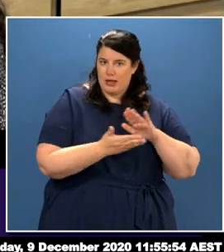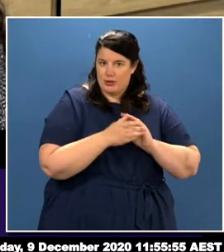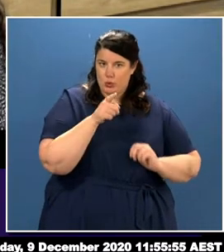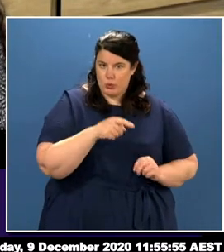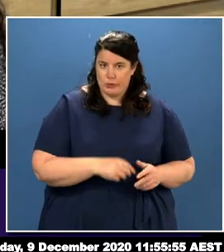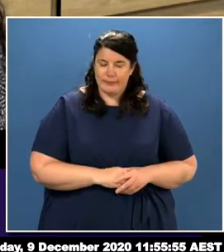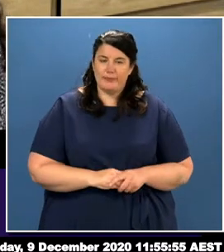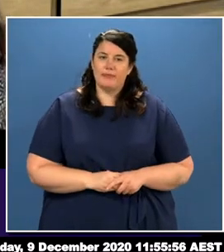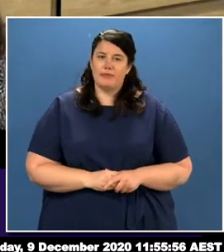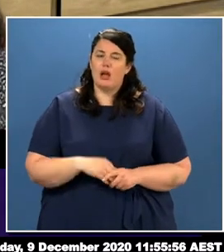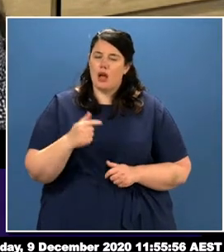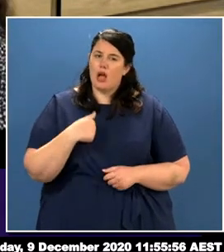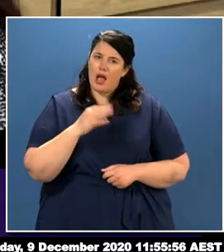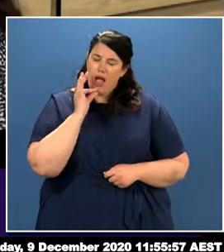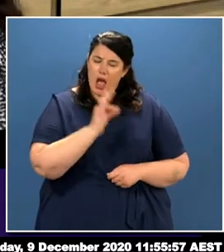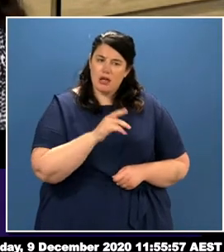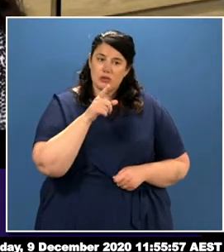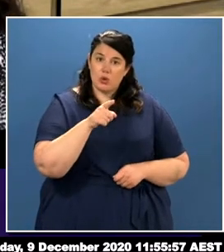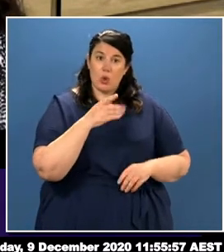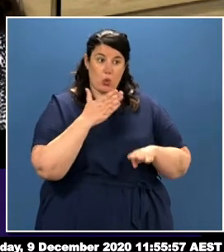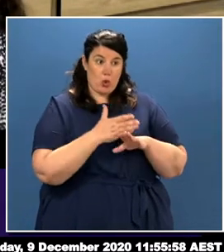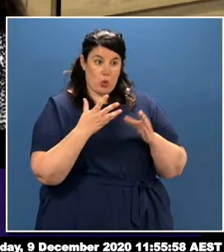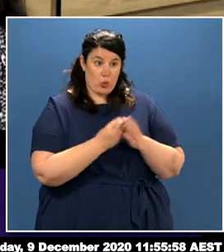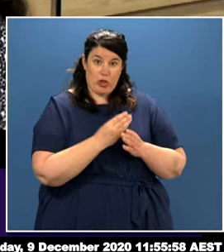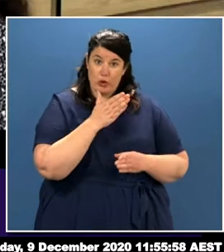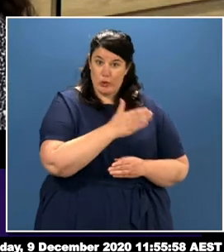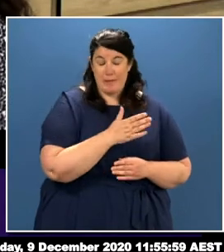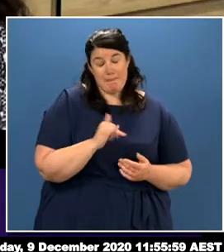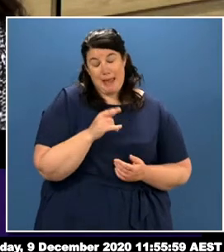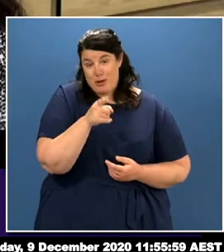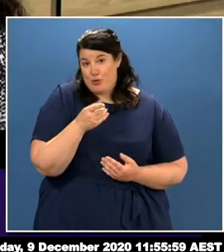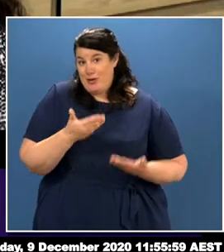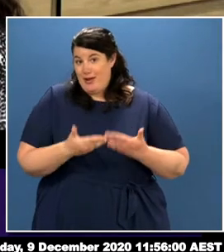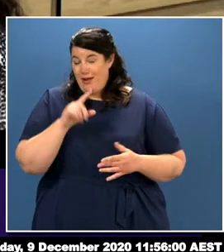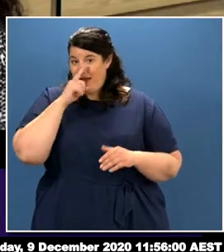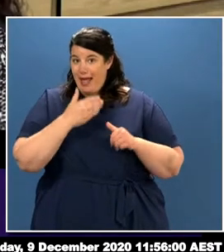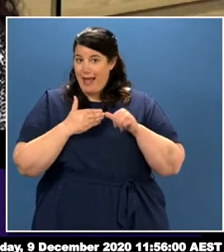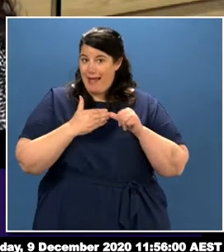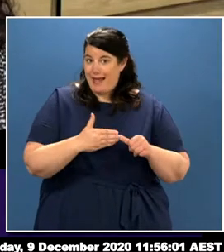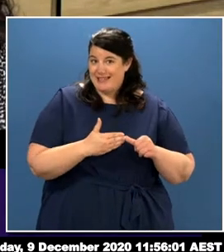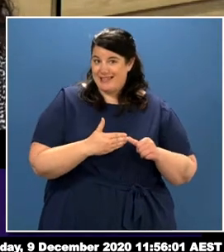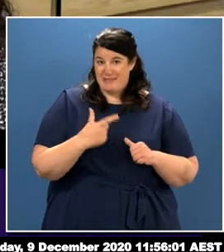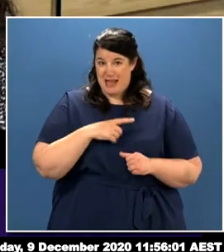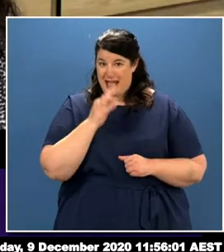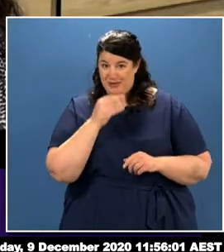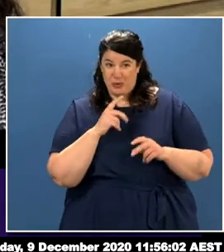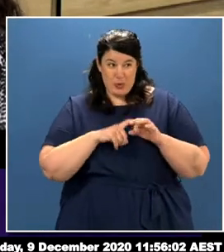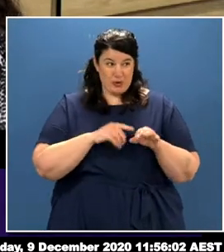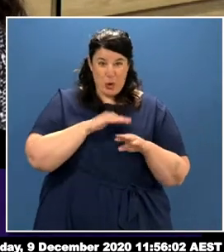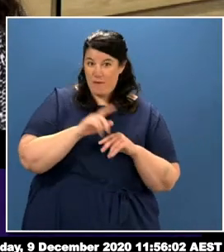Would you agree that working with you, and this might be a difficult question to answer because I'm asking you a question about what other